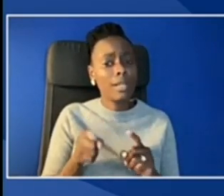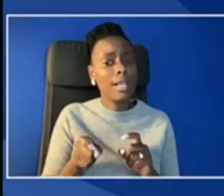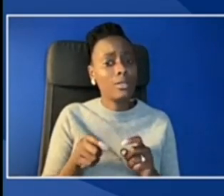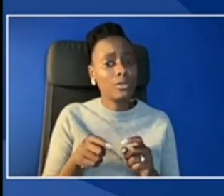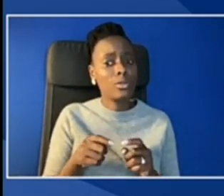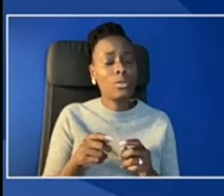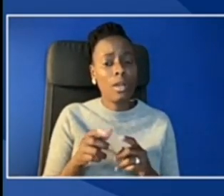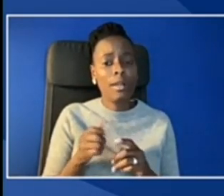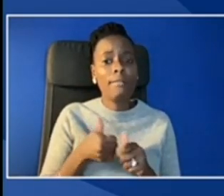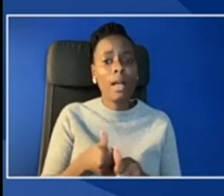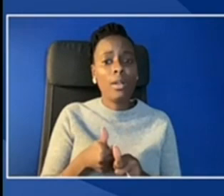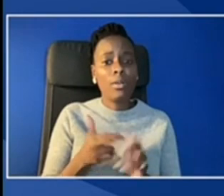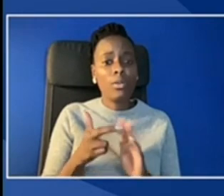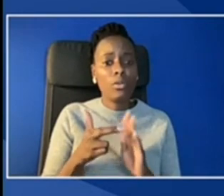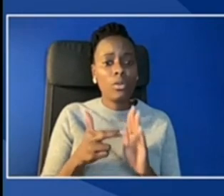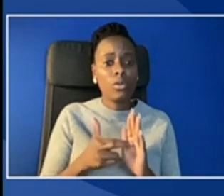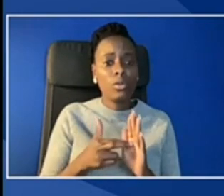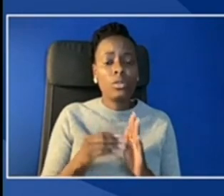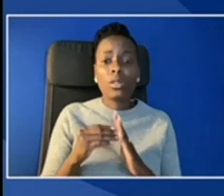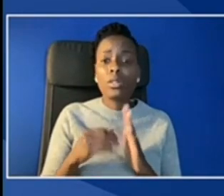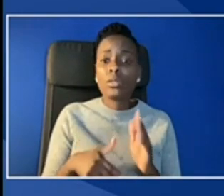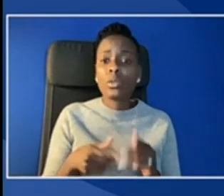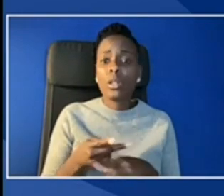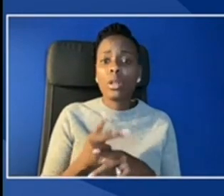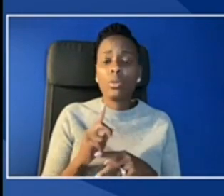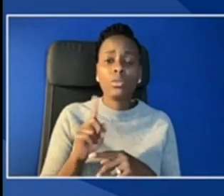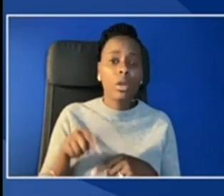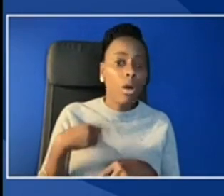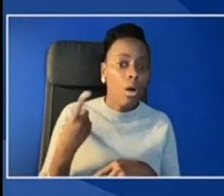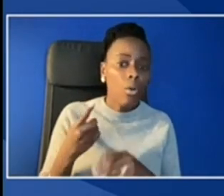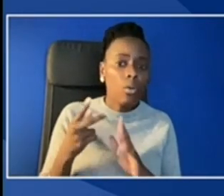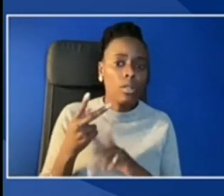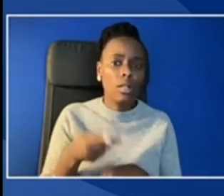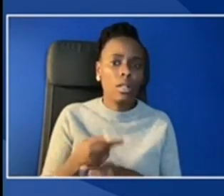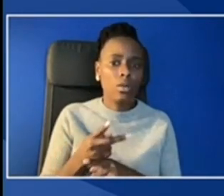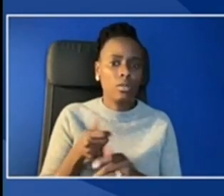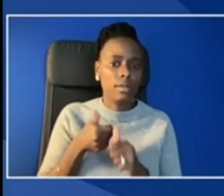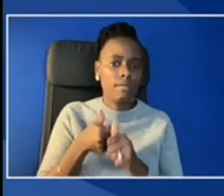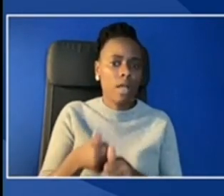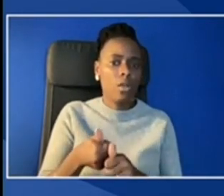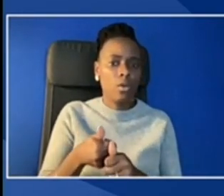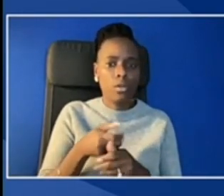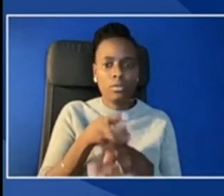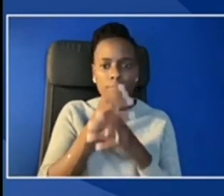the student loans are the only loans subject to these restrictions. We can say this undue hardship clause is in